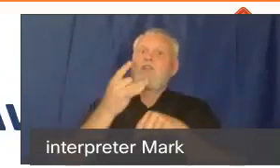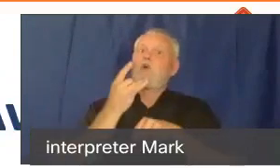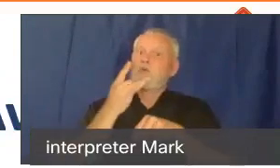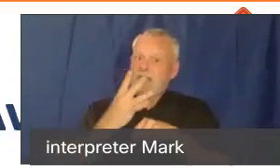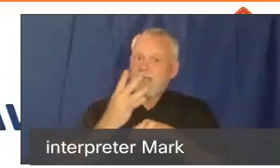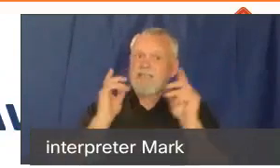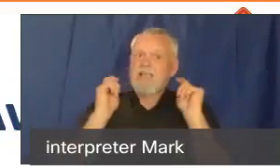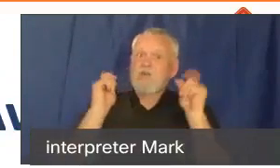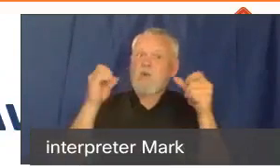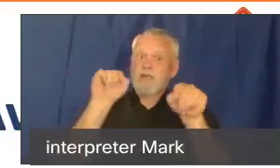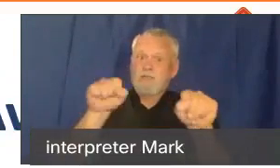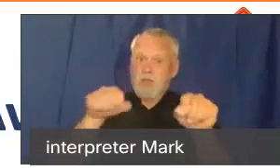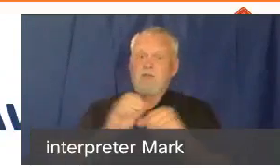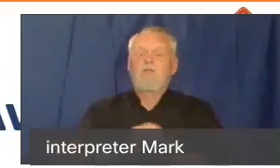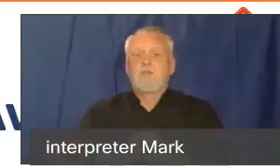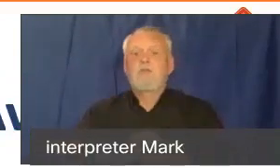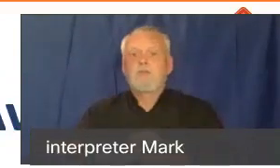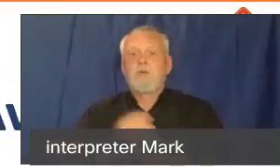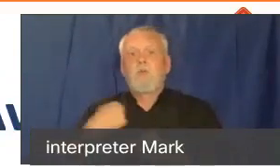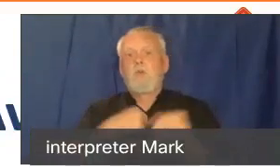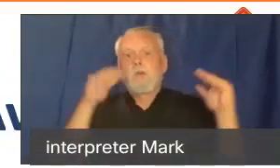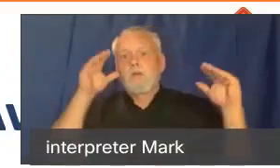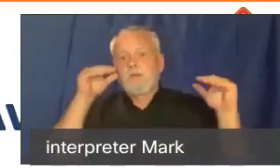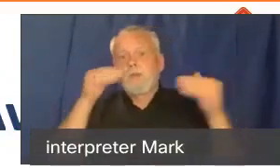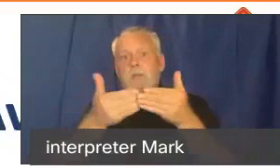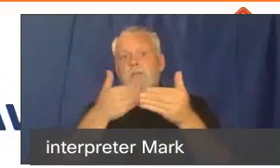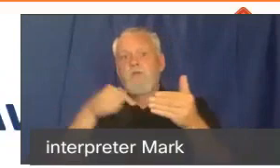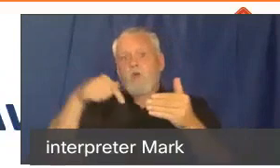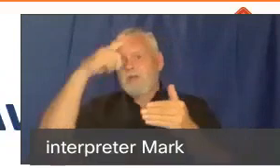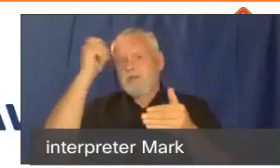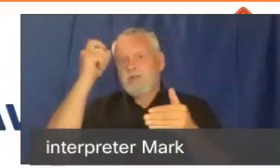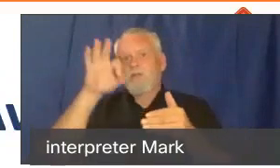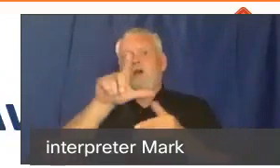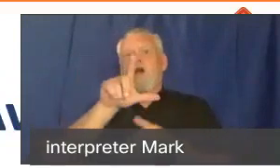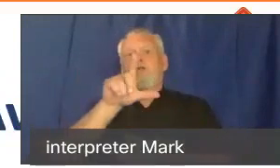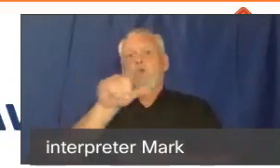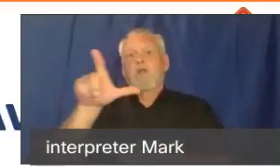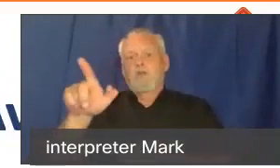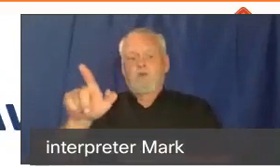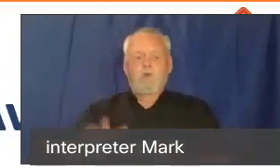Um, and we were actually expecting them prior to the summer of 2021. so, um.